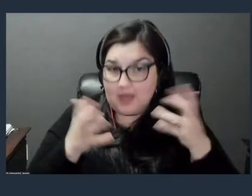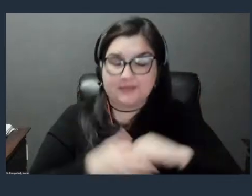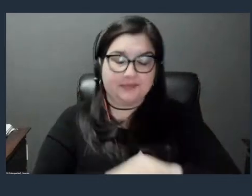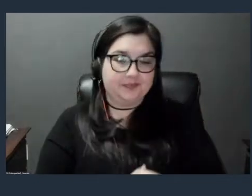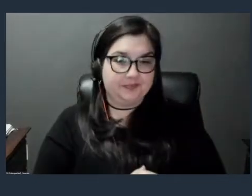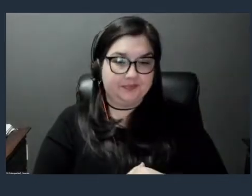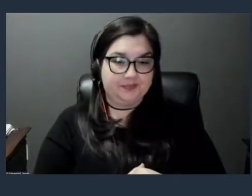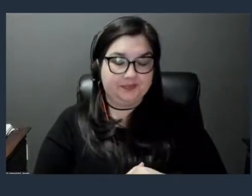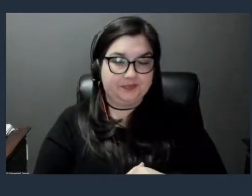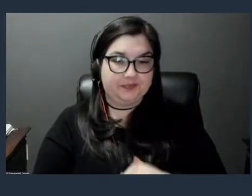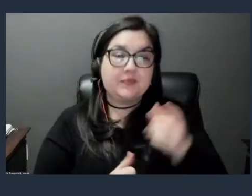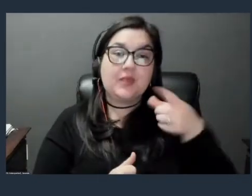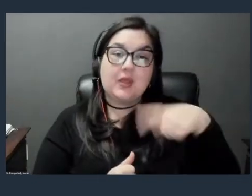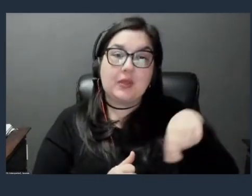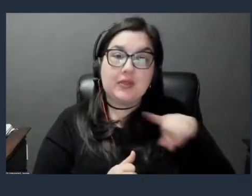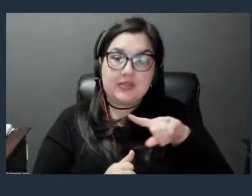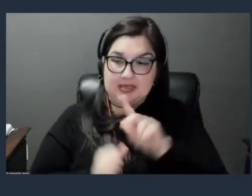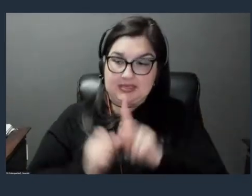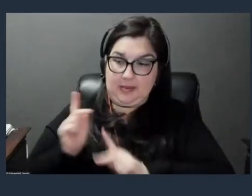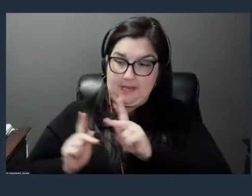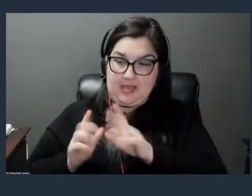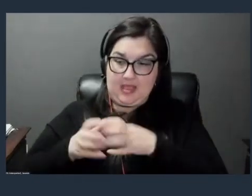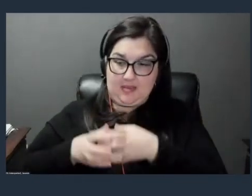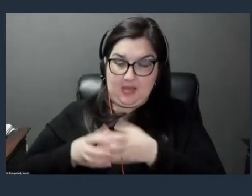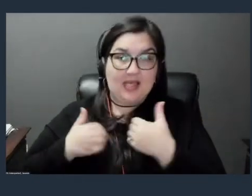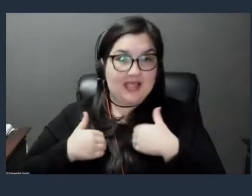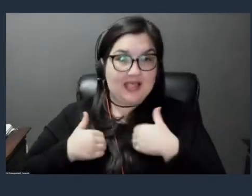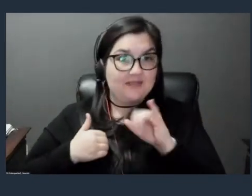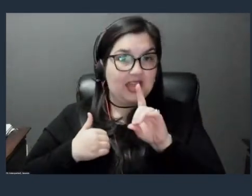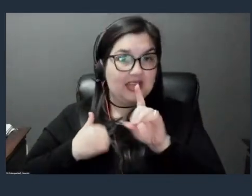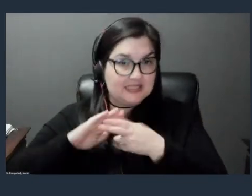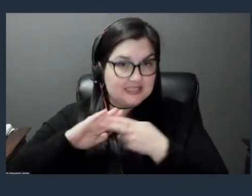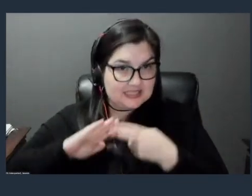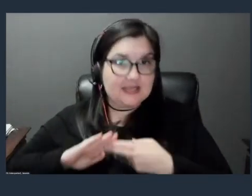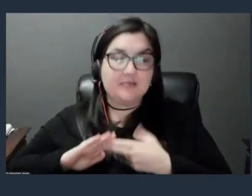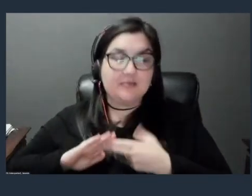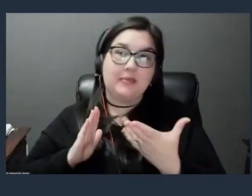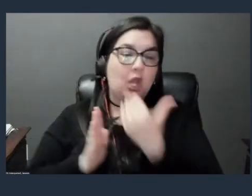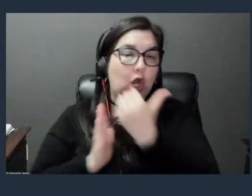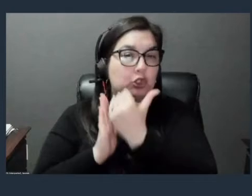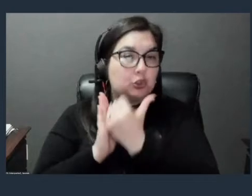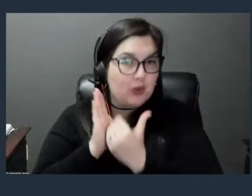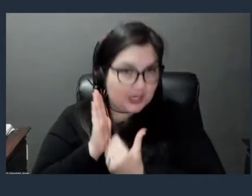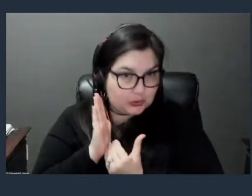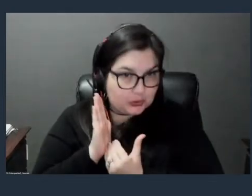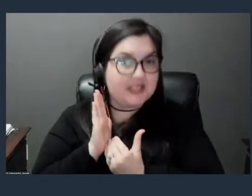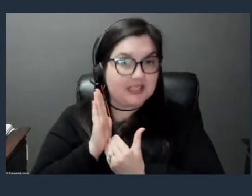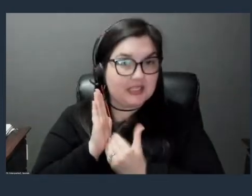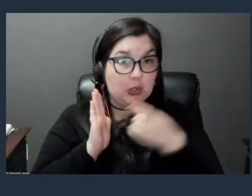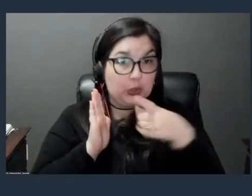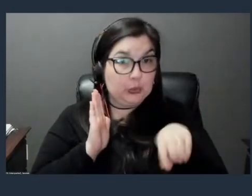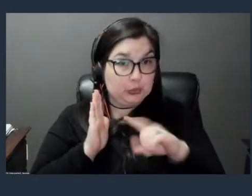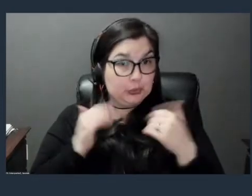these people have identities, often in a directory that you have for your business,